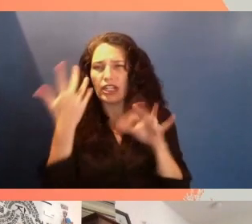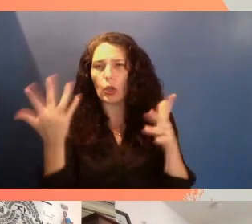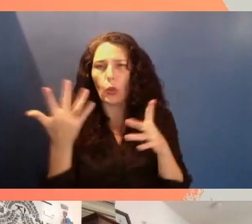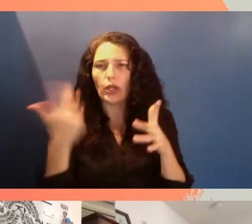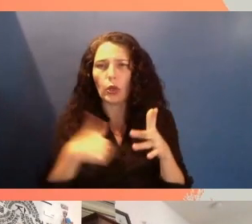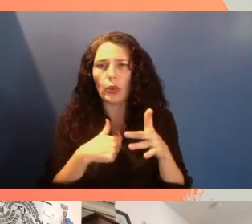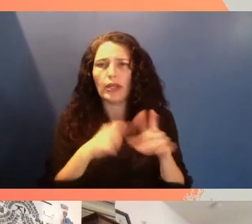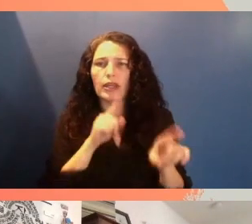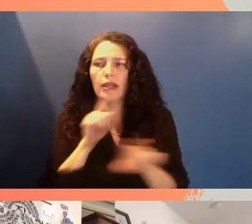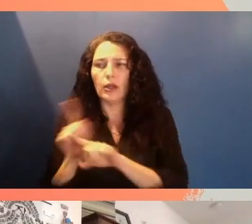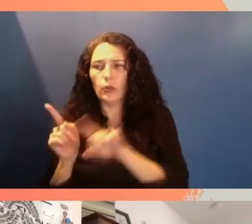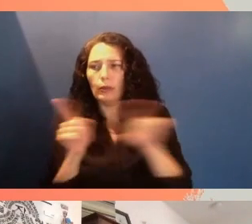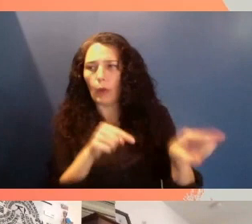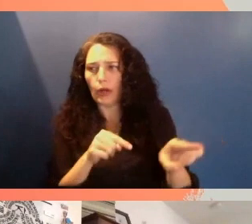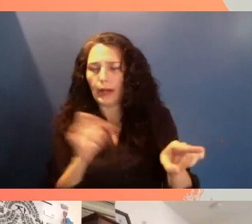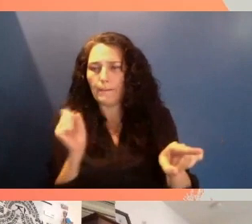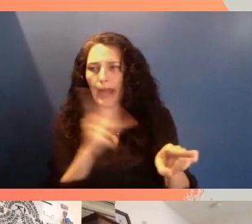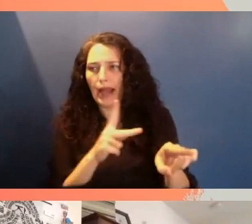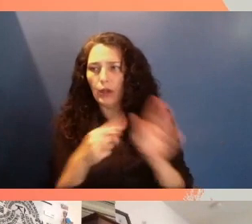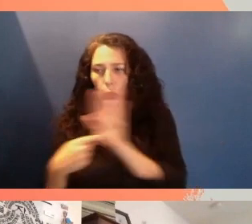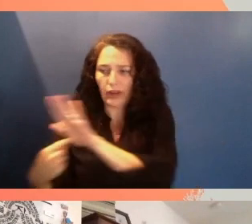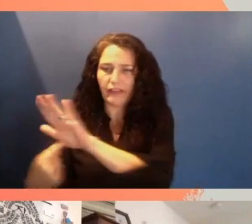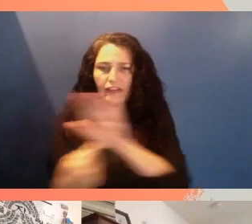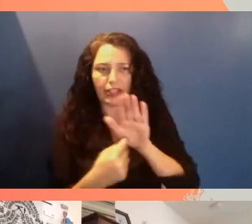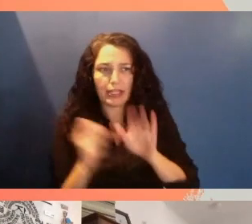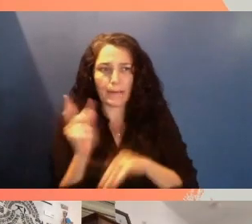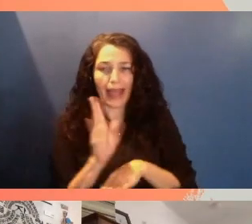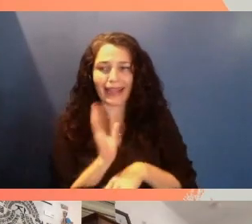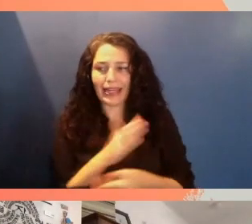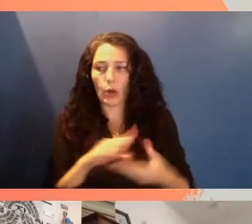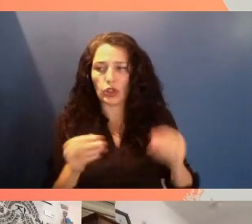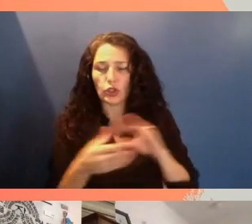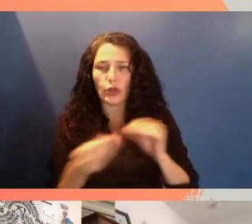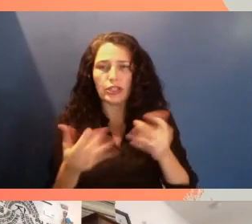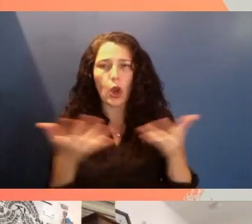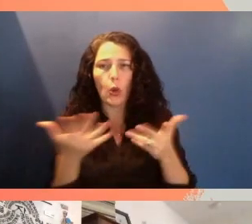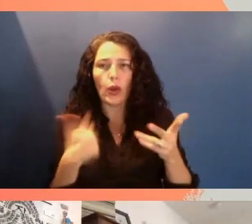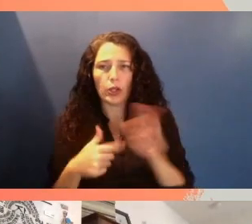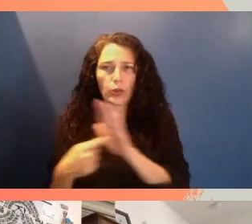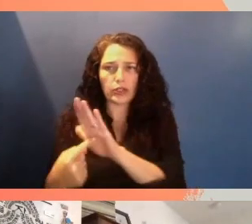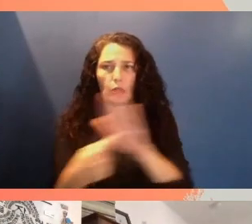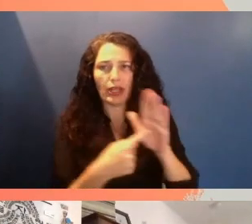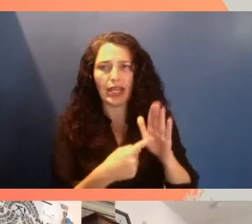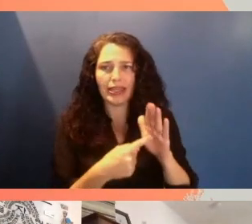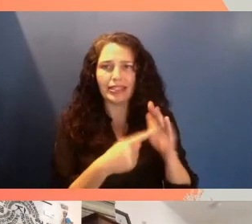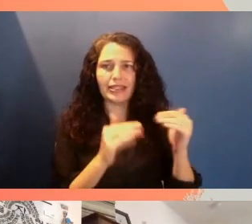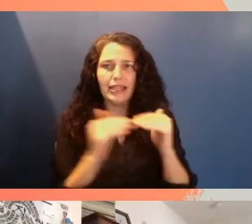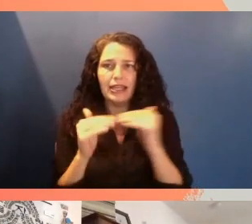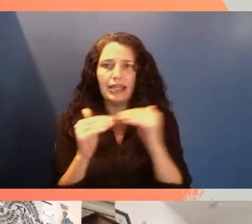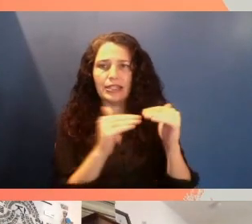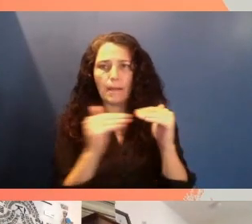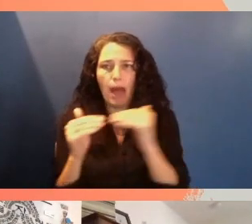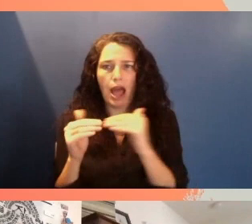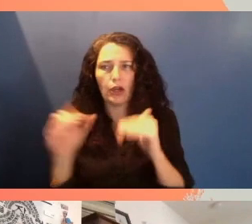What are we reflecting back in our stories? What are we reflecting back in this democracy that isn't reflective of us?